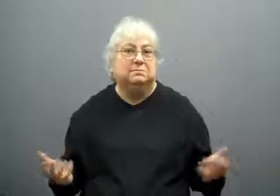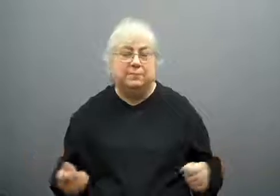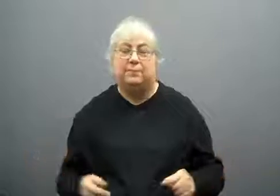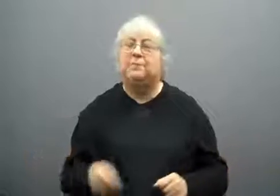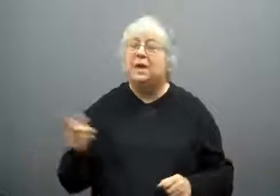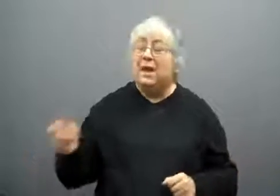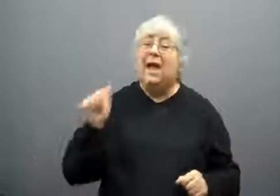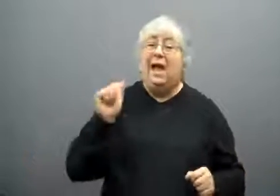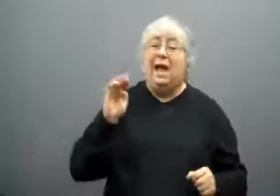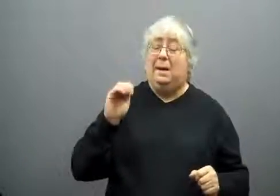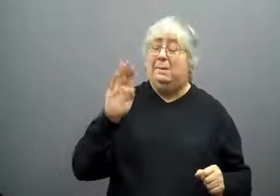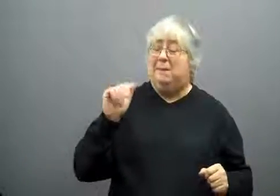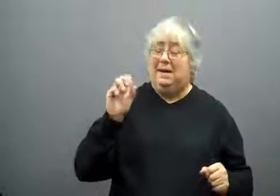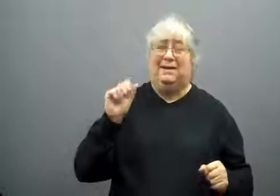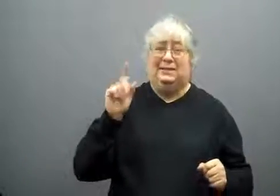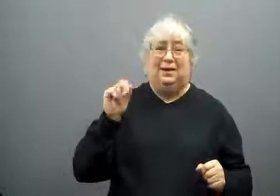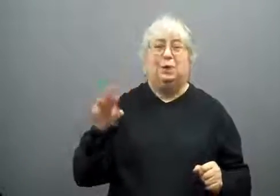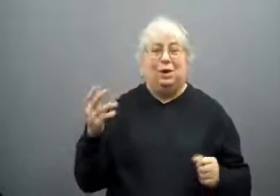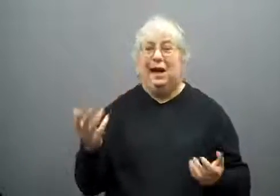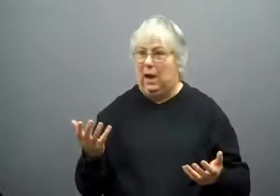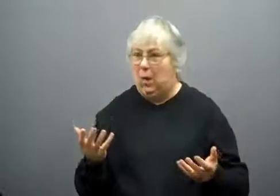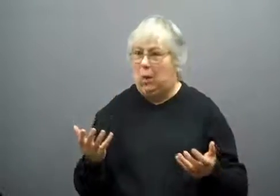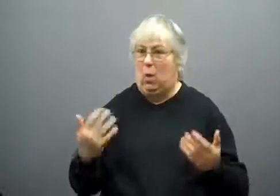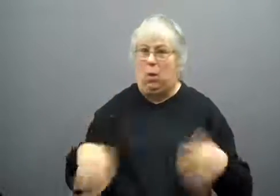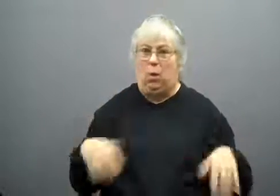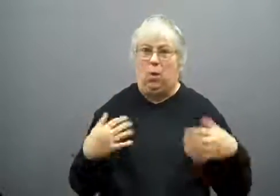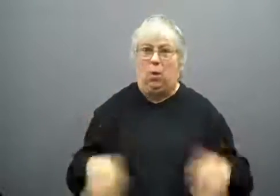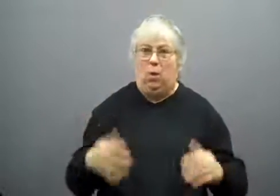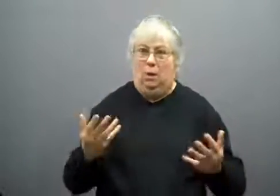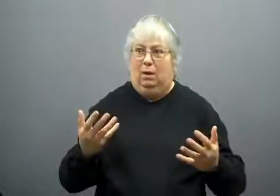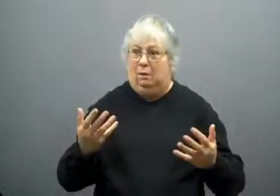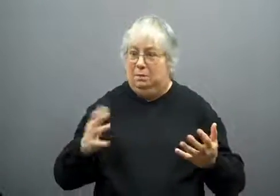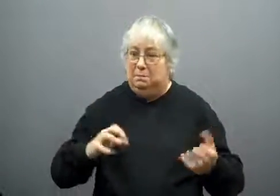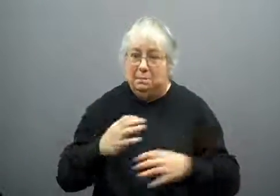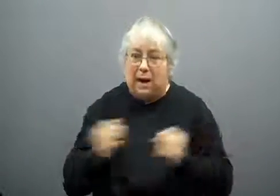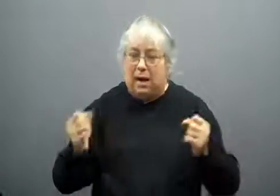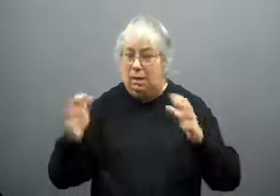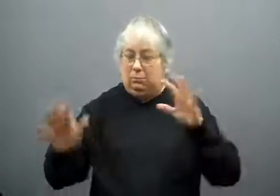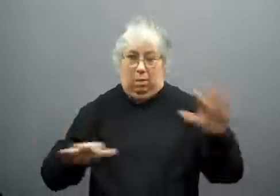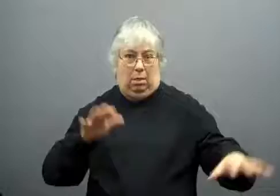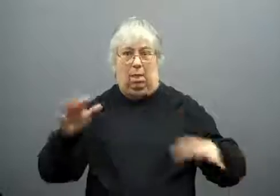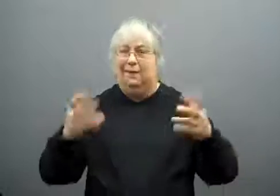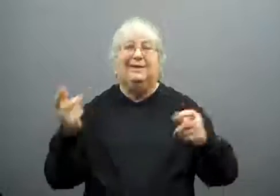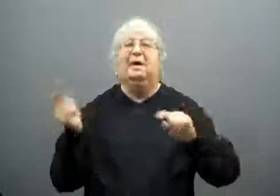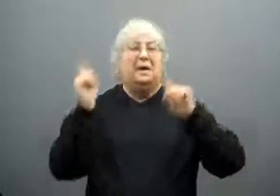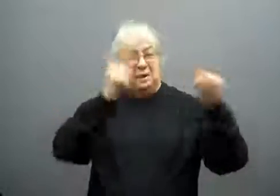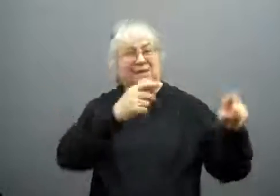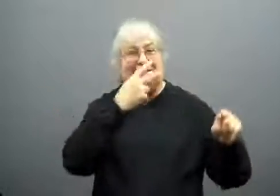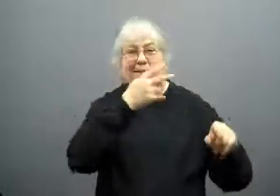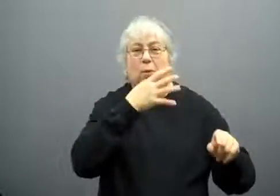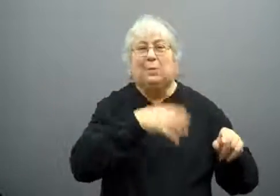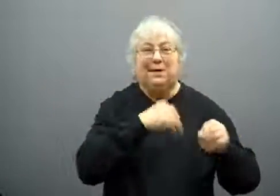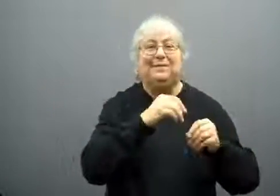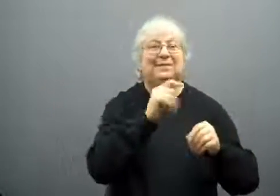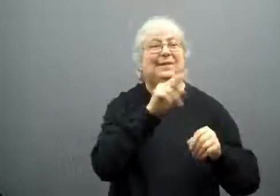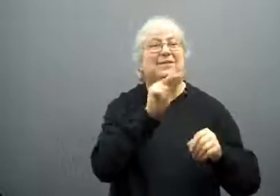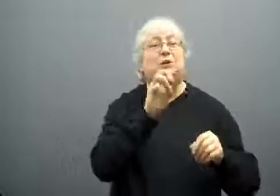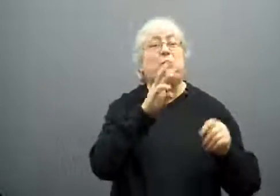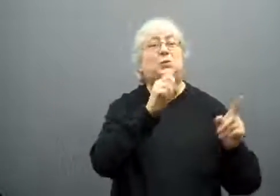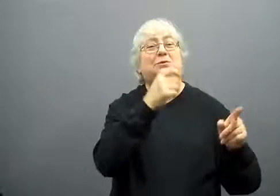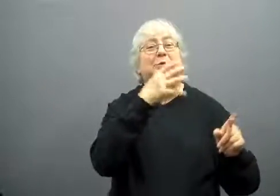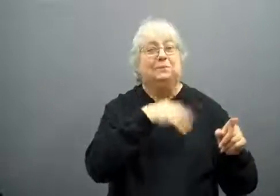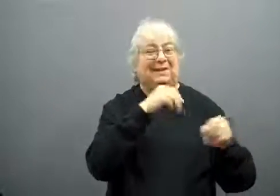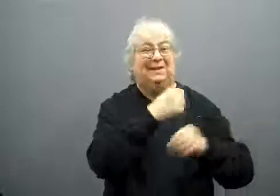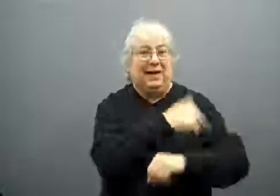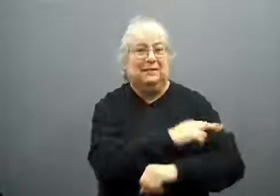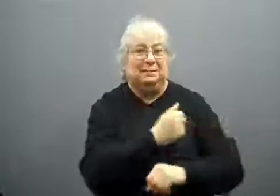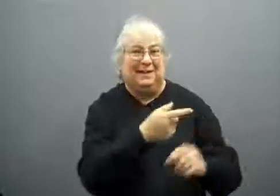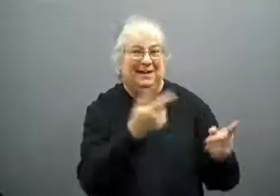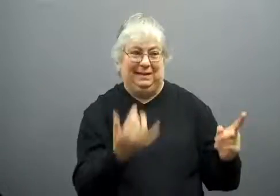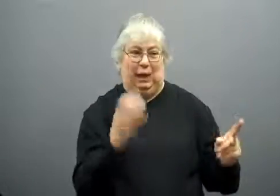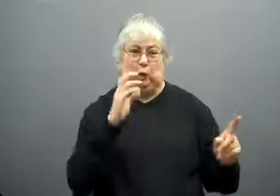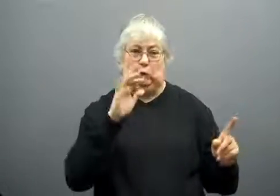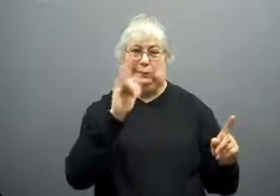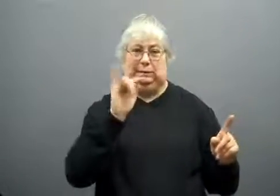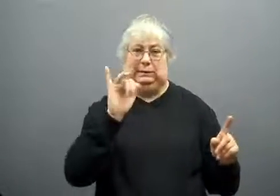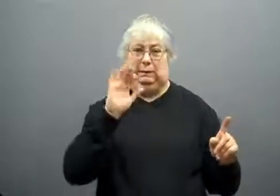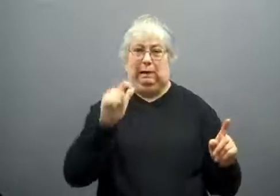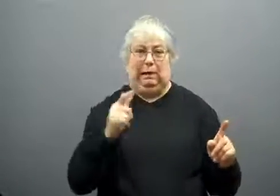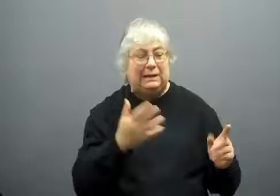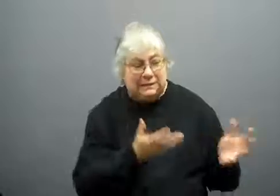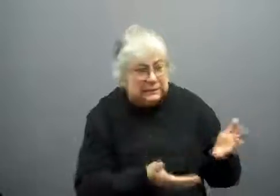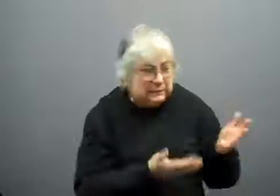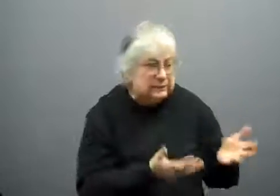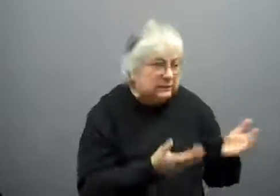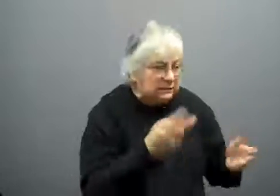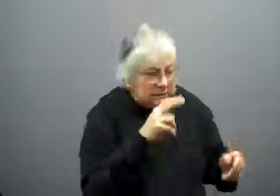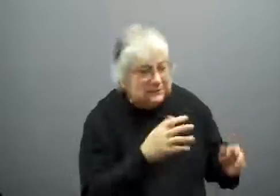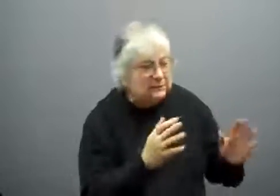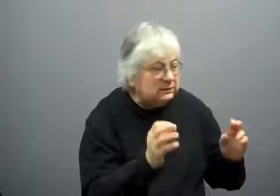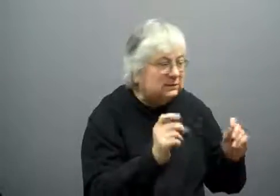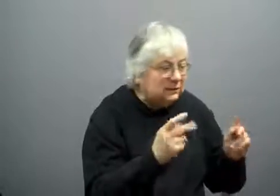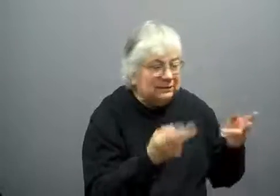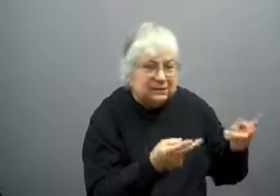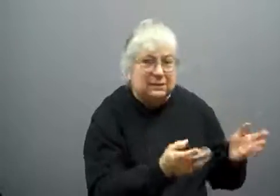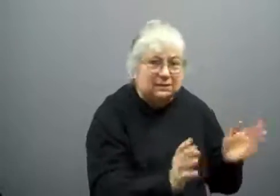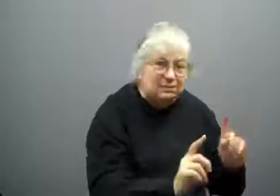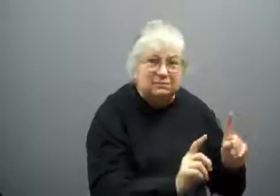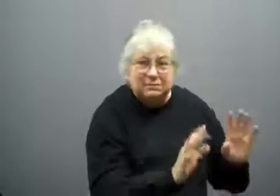In the aftermath of the bombing, the Ambassador